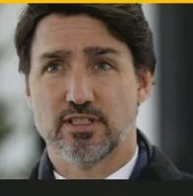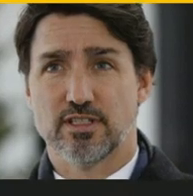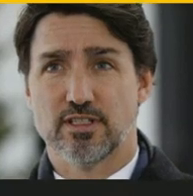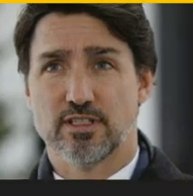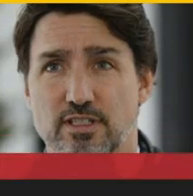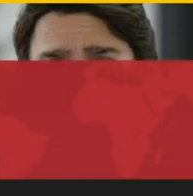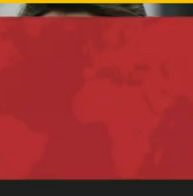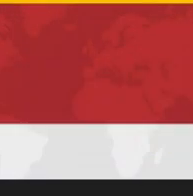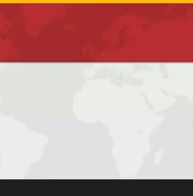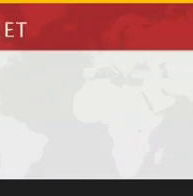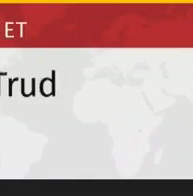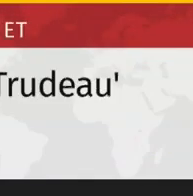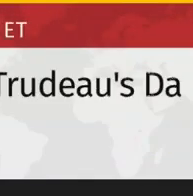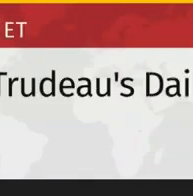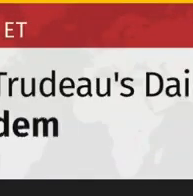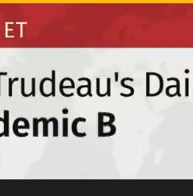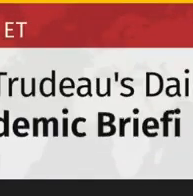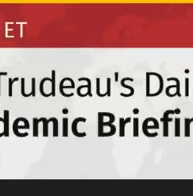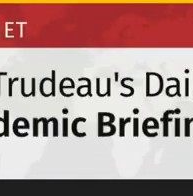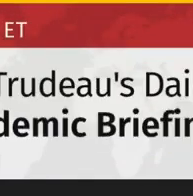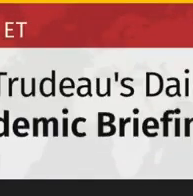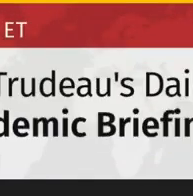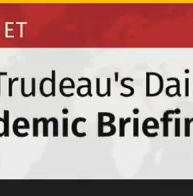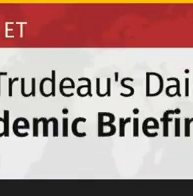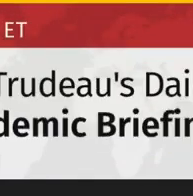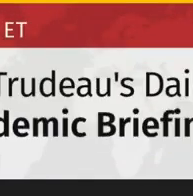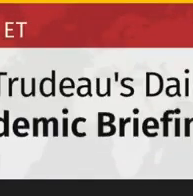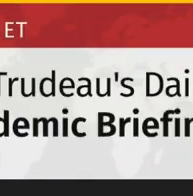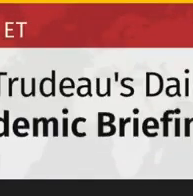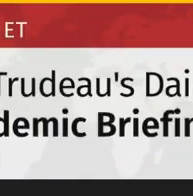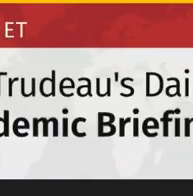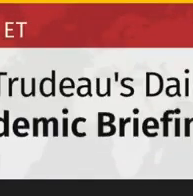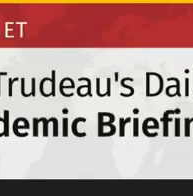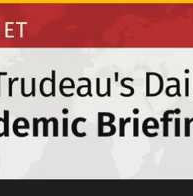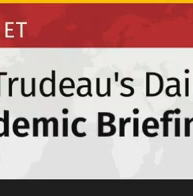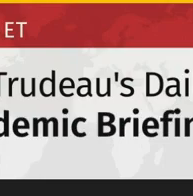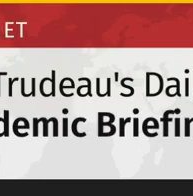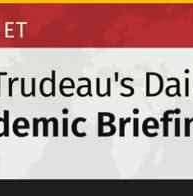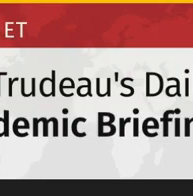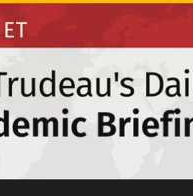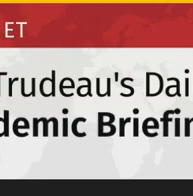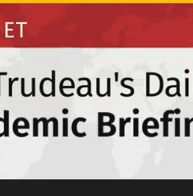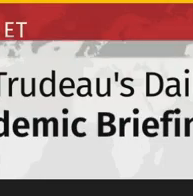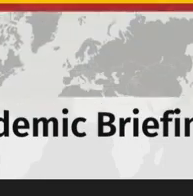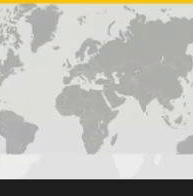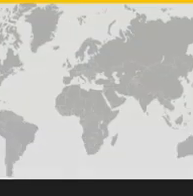DIRECTION EACH PROVINCE WILL TAKE IN ATTEMPTING TO RELAX THESE CONDITIONS. I THINK THOSE ARE ALL REALLY